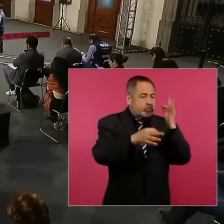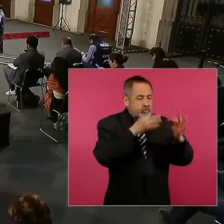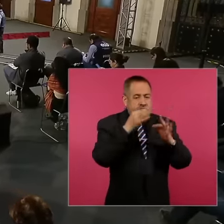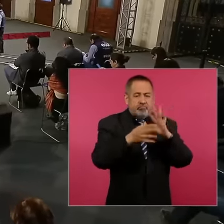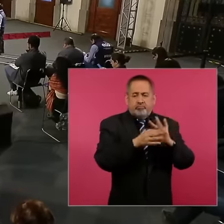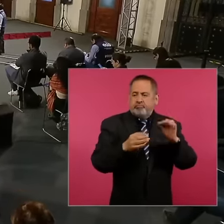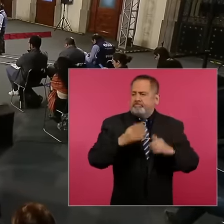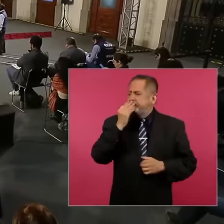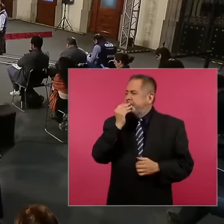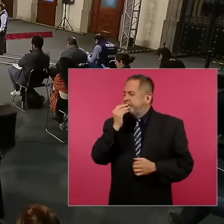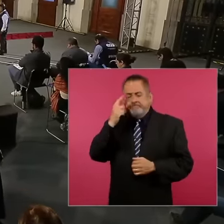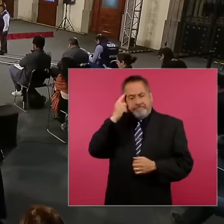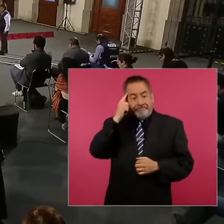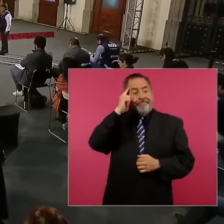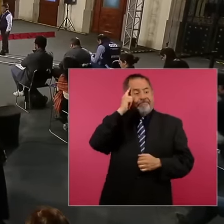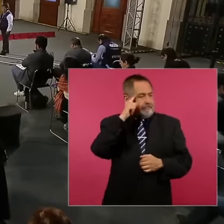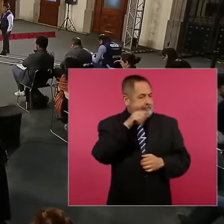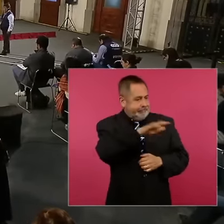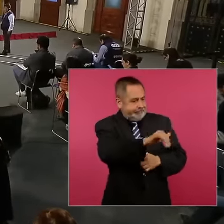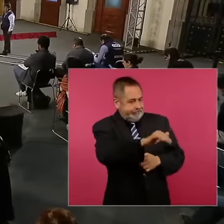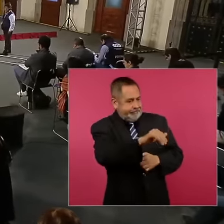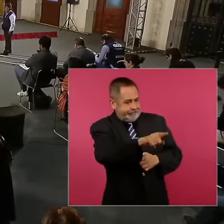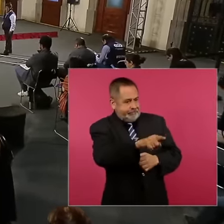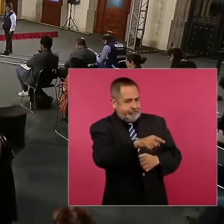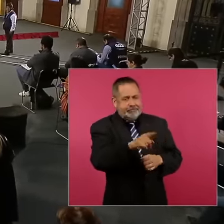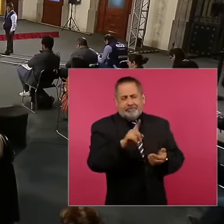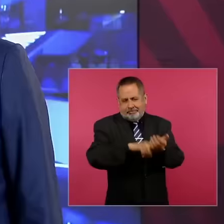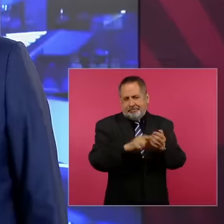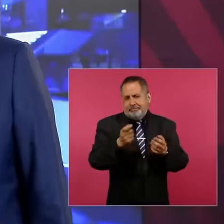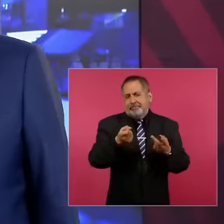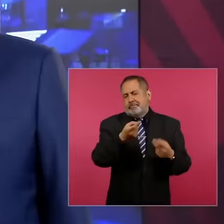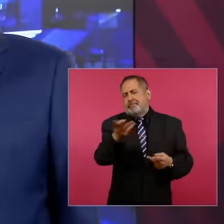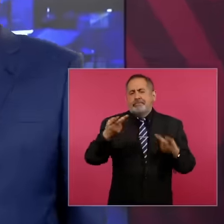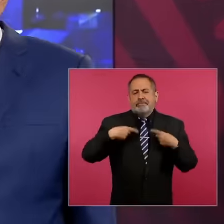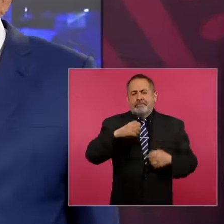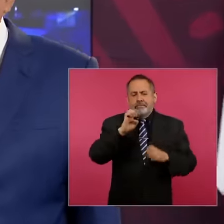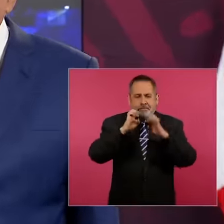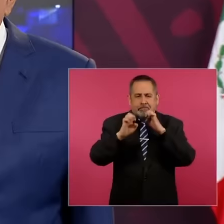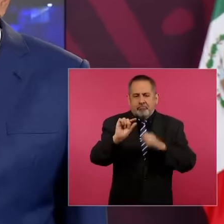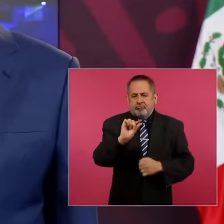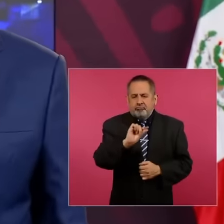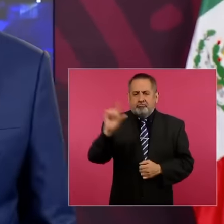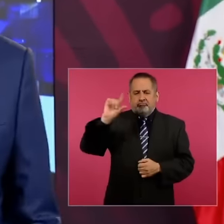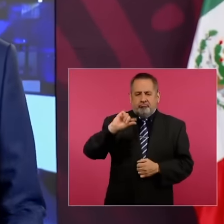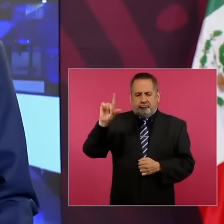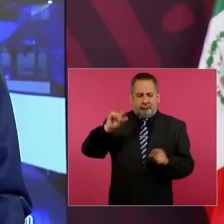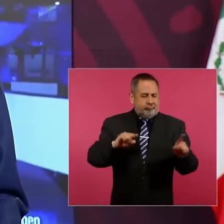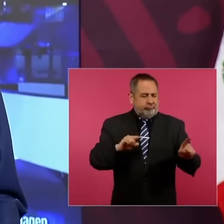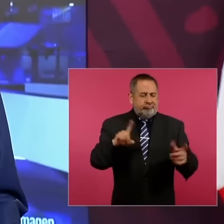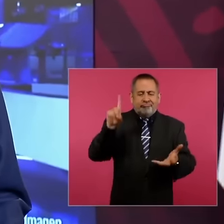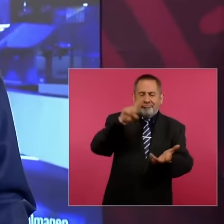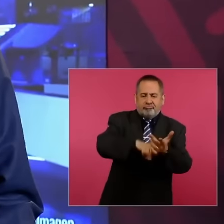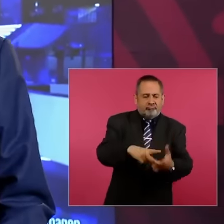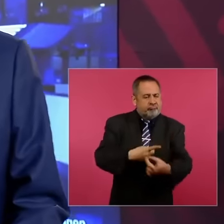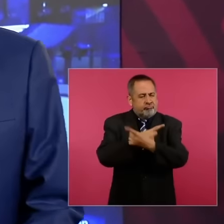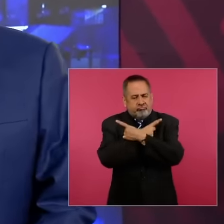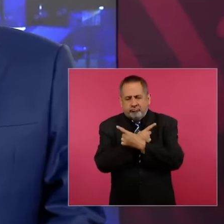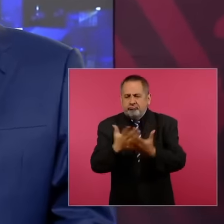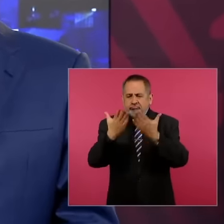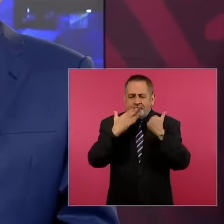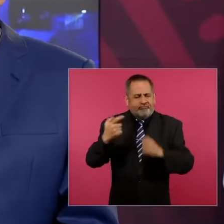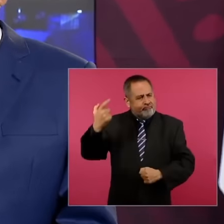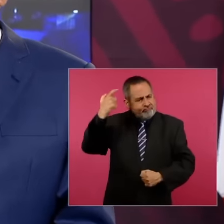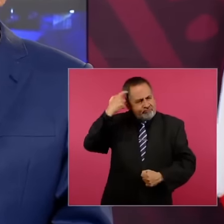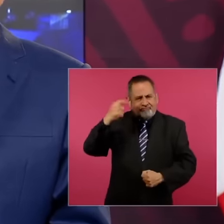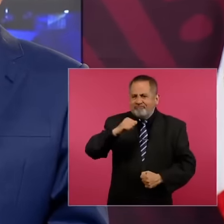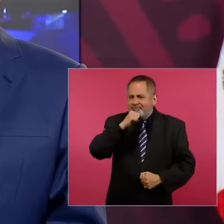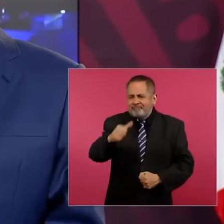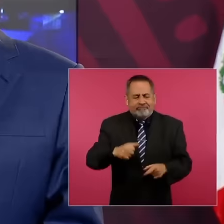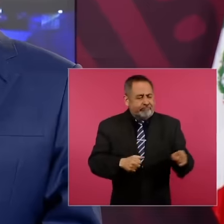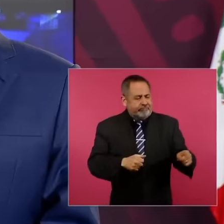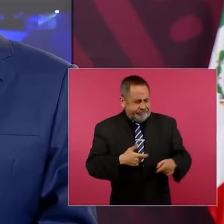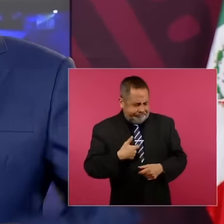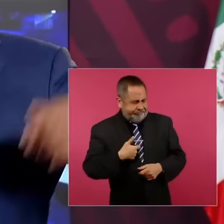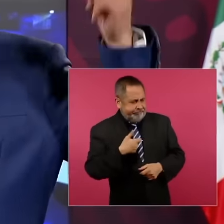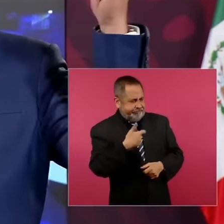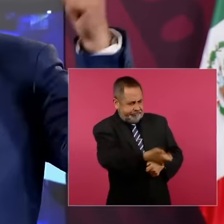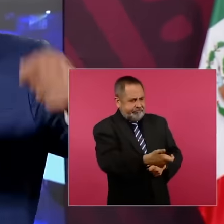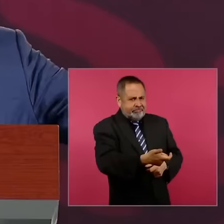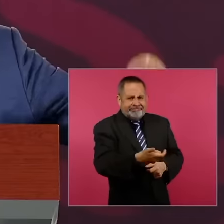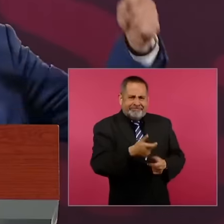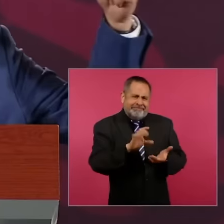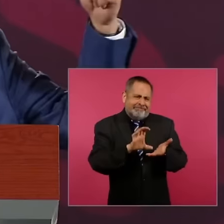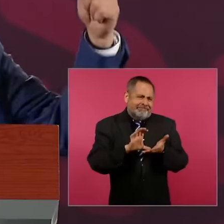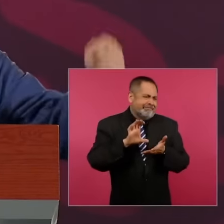journalists with a certain fame and with very few moral scruples and paid them